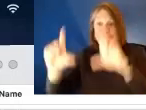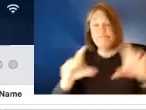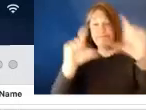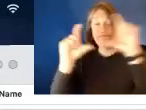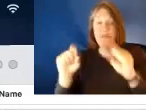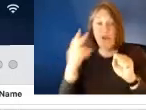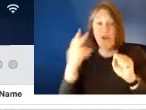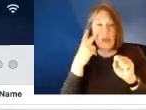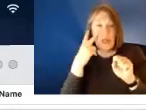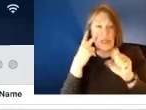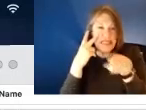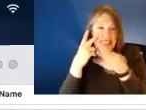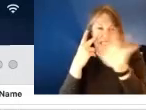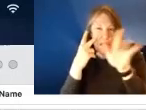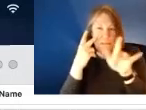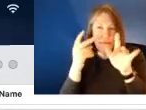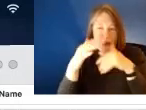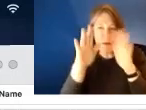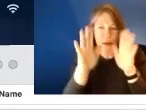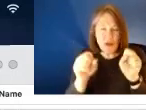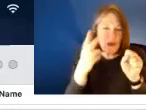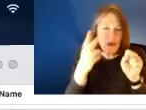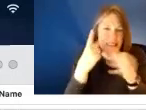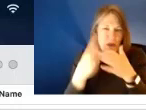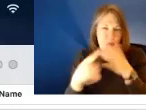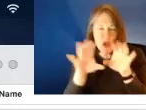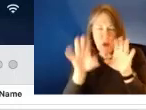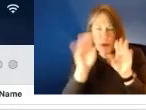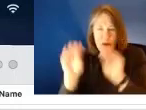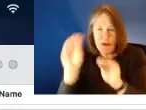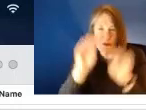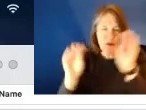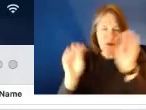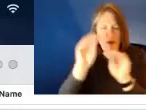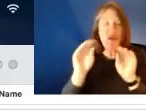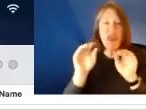the metal boxes. You can also change the text font,